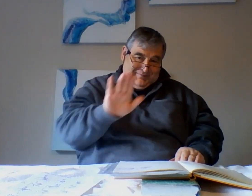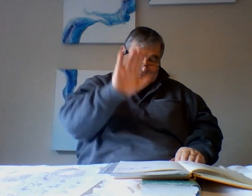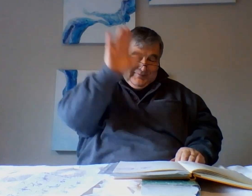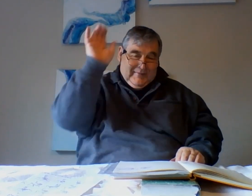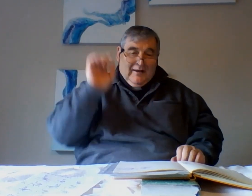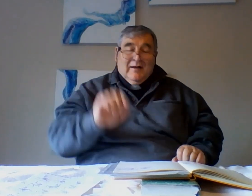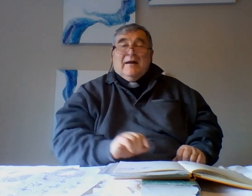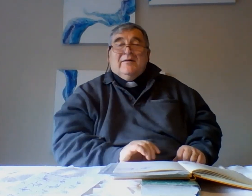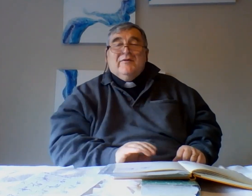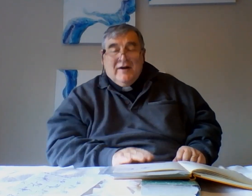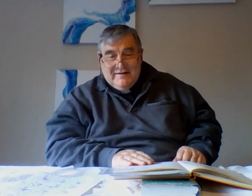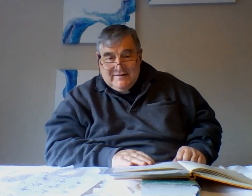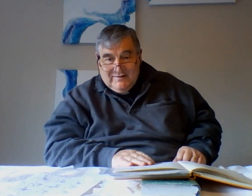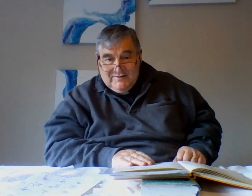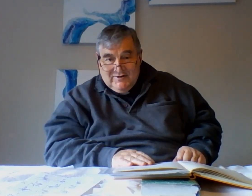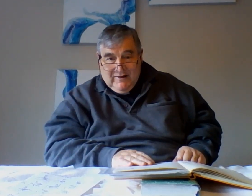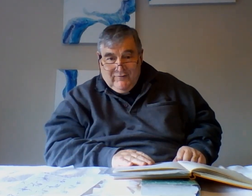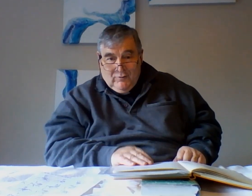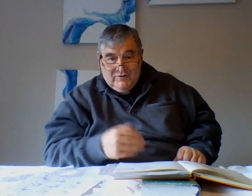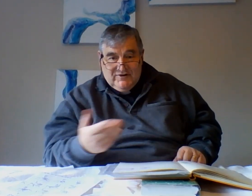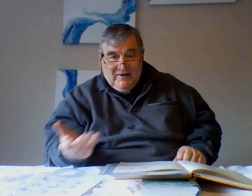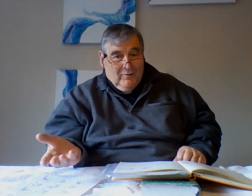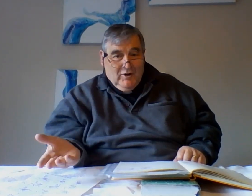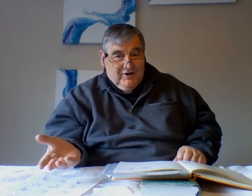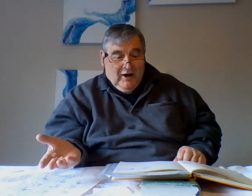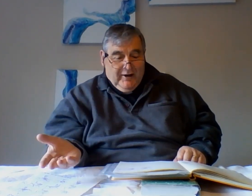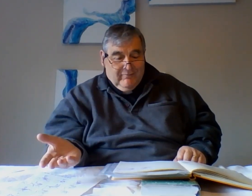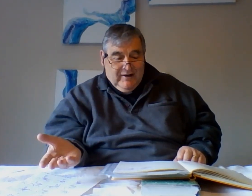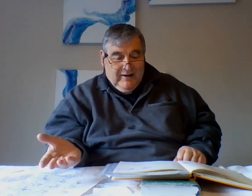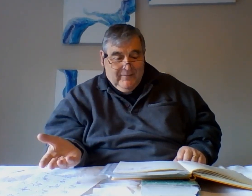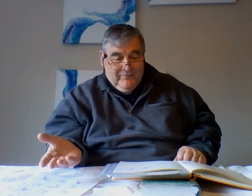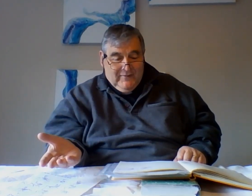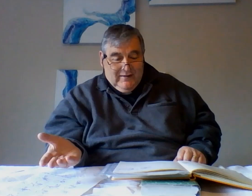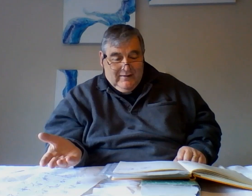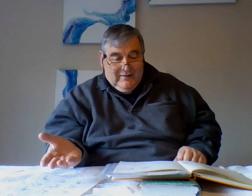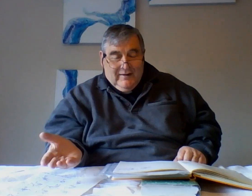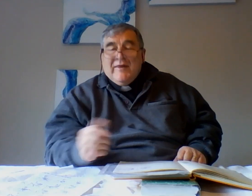'goodbye'. Nice and straightforward, just like the word 'hi' really.